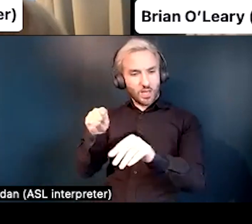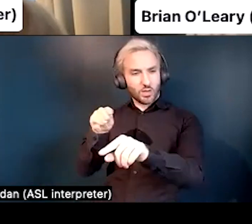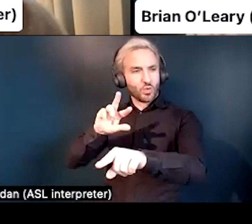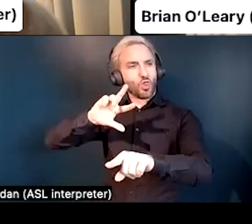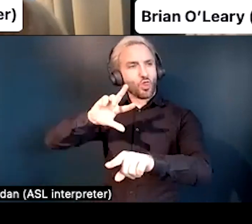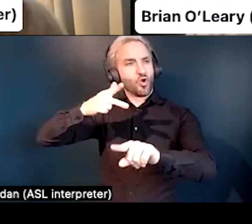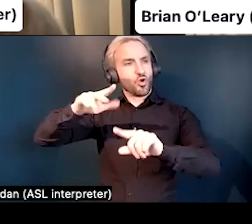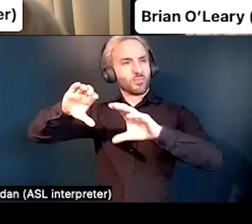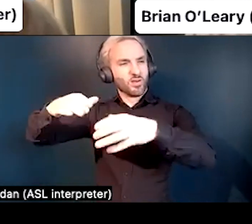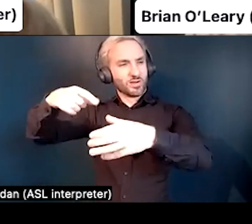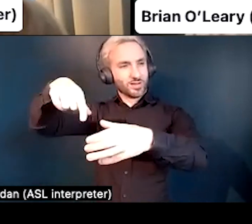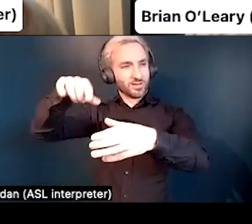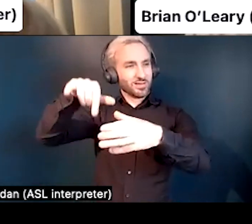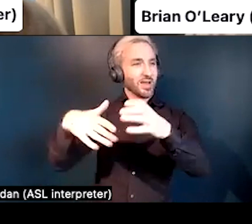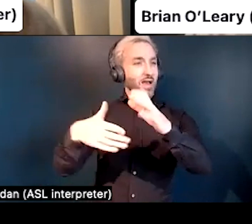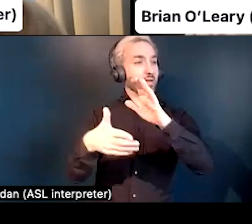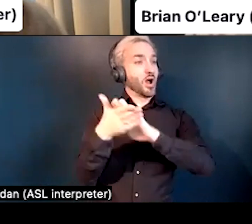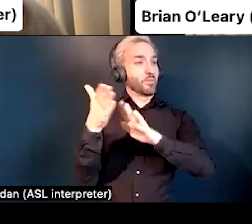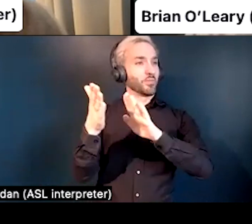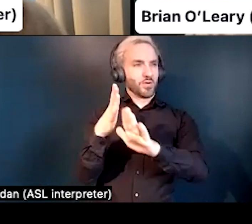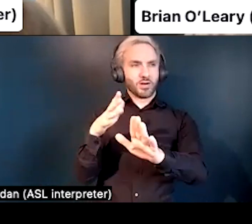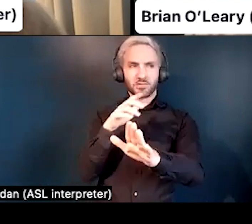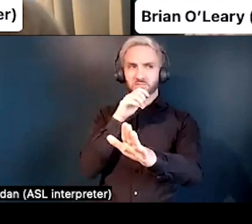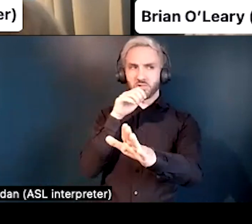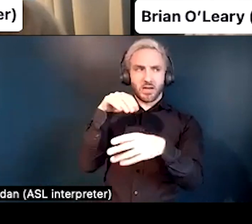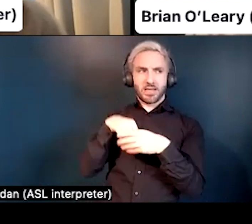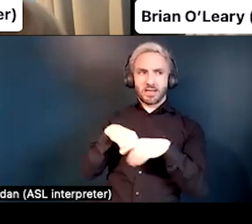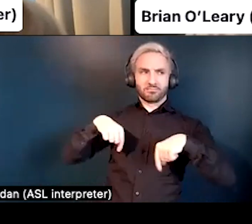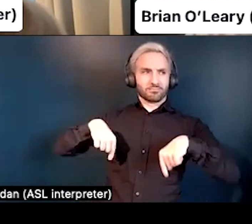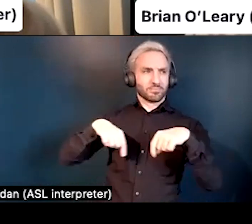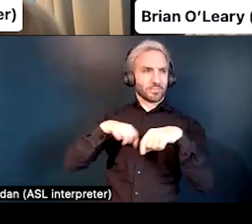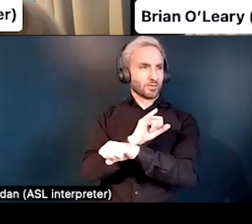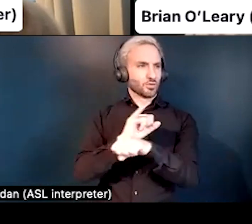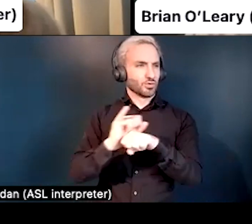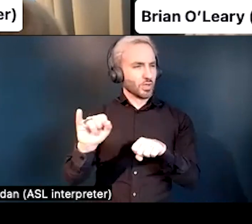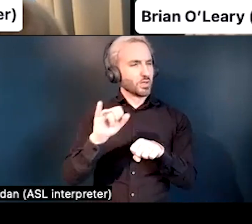operators outside of the publishing industry. So my question for you is if you see a marketplace